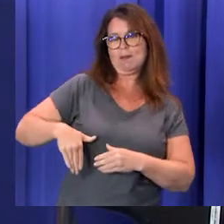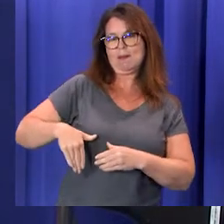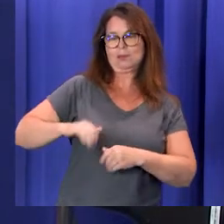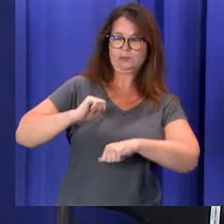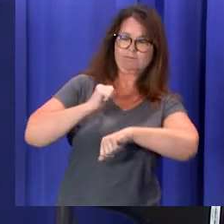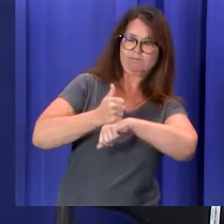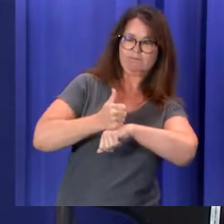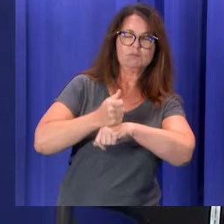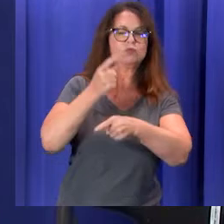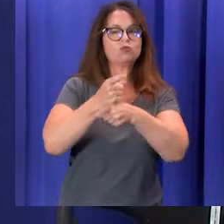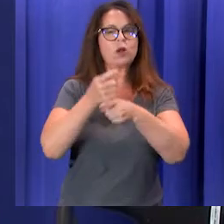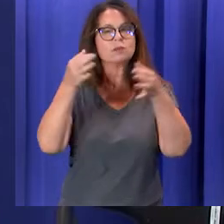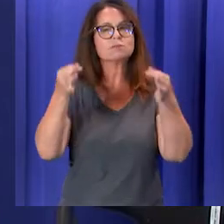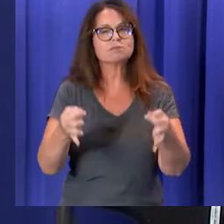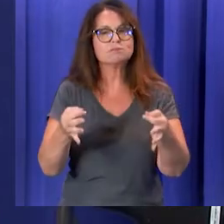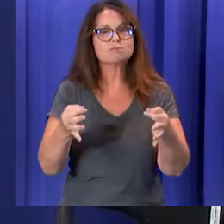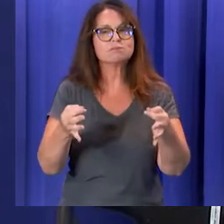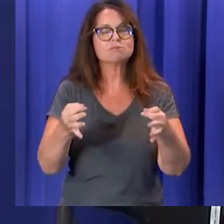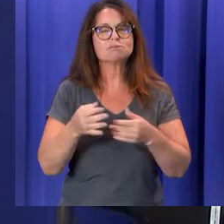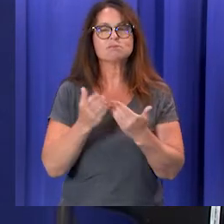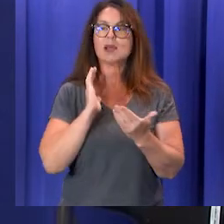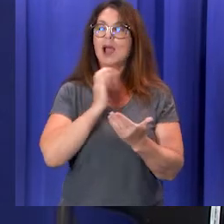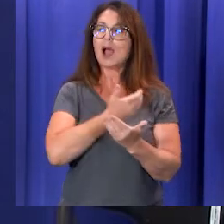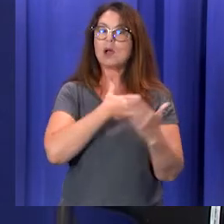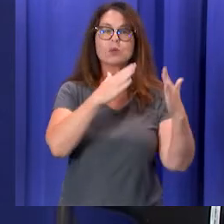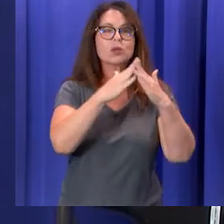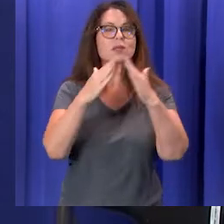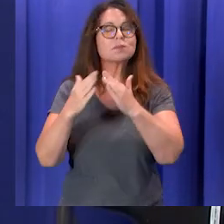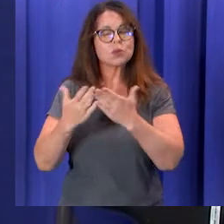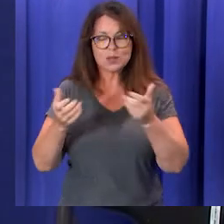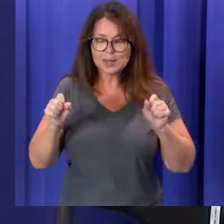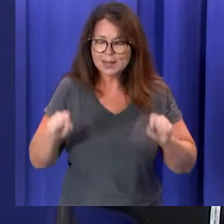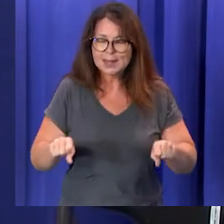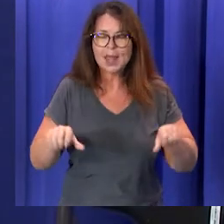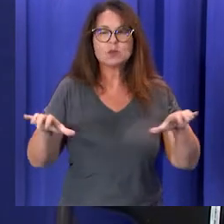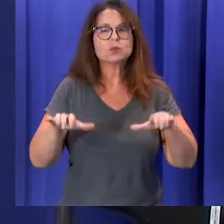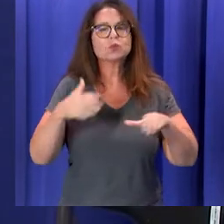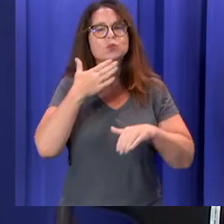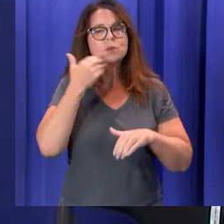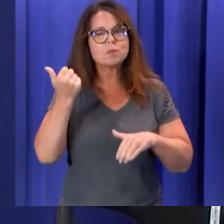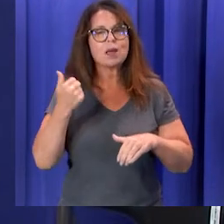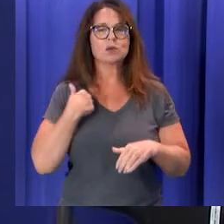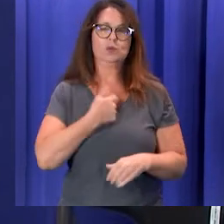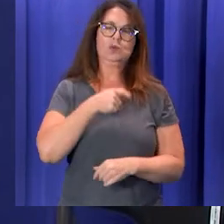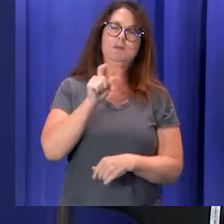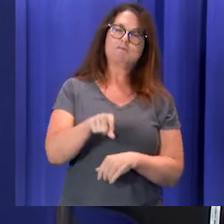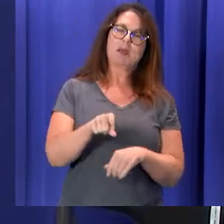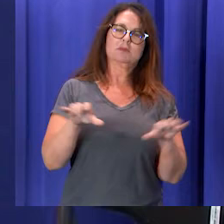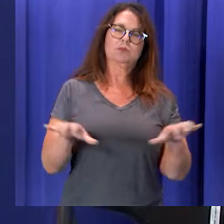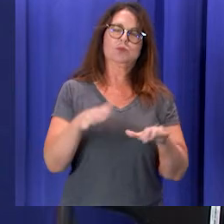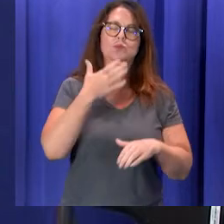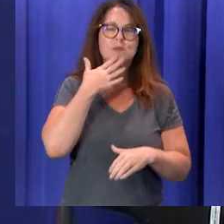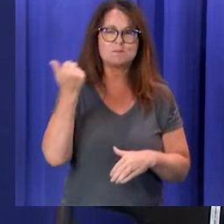and that society can and must do better. We need to implement stronger vaccines, masking,